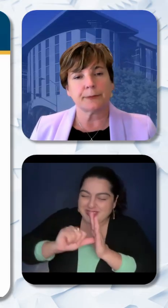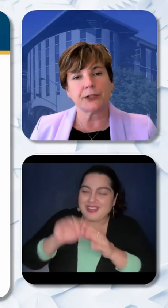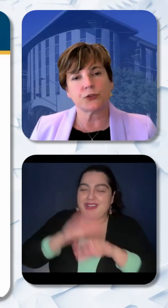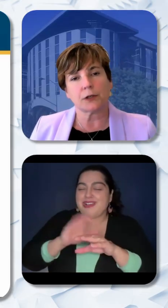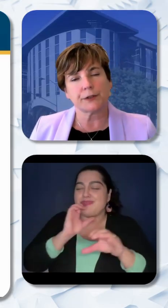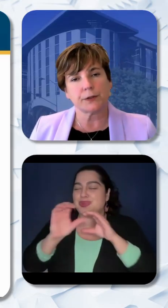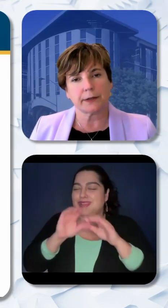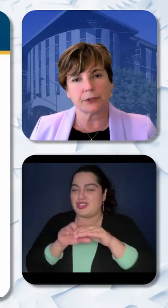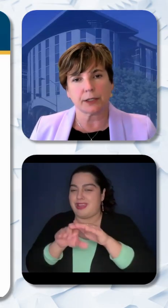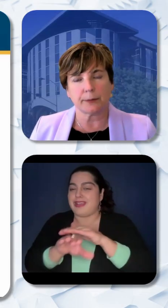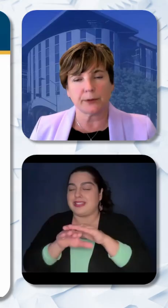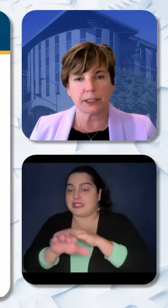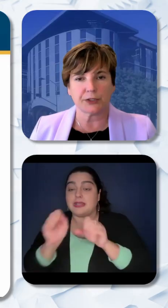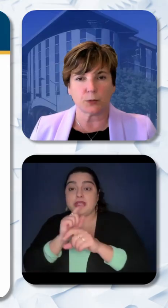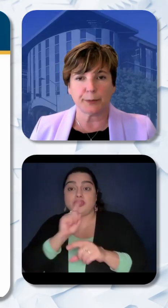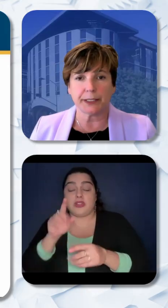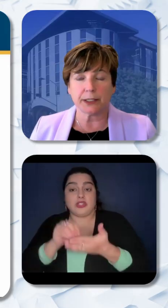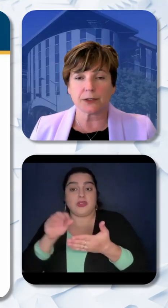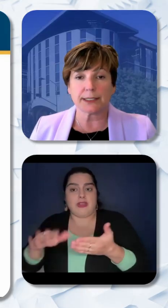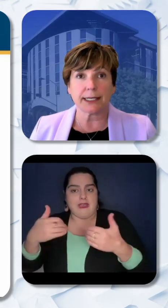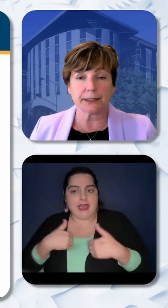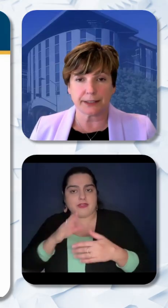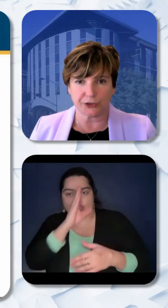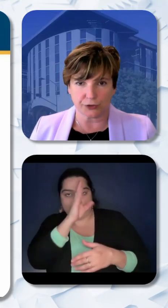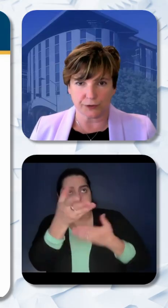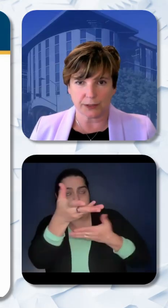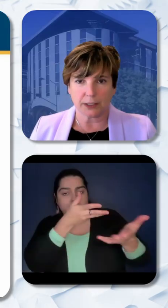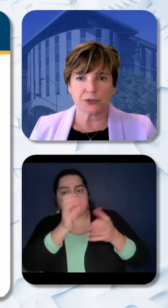to make sure our students have direct communication with peers and teachers,